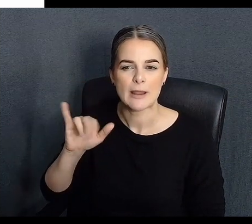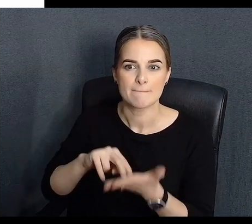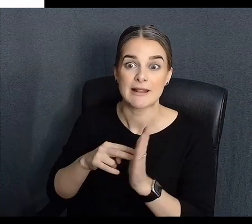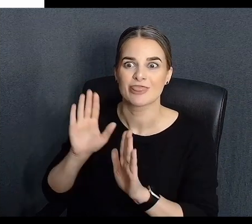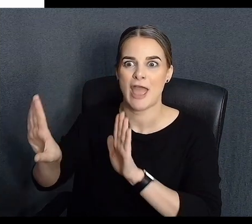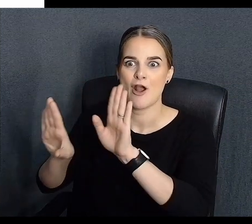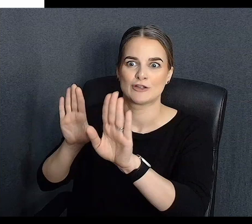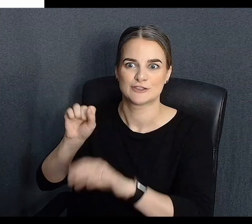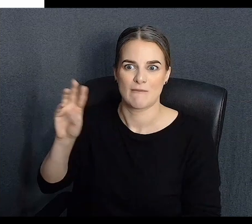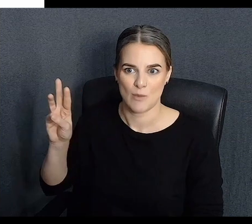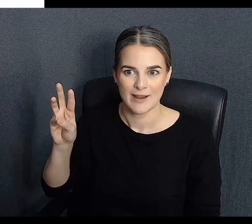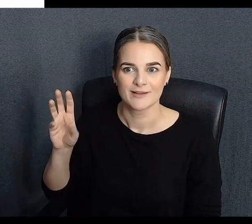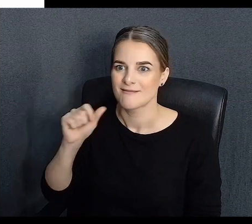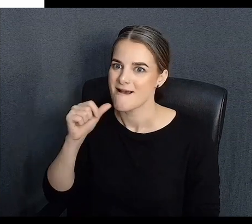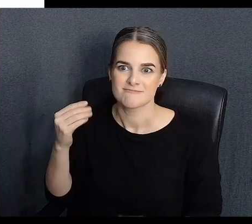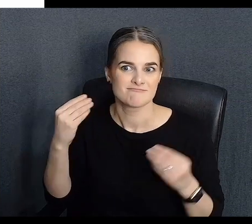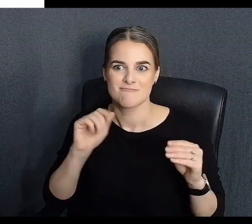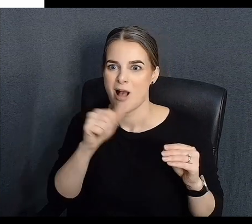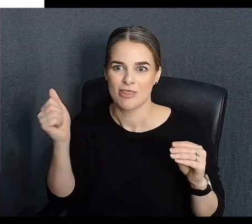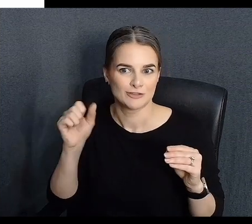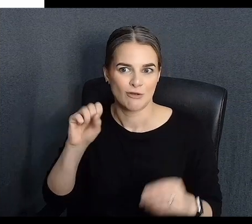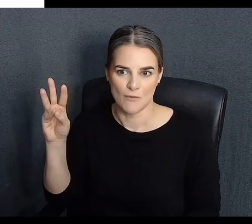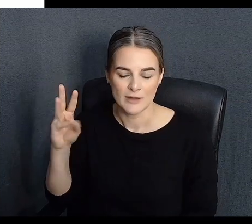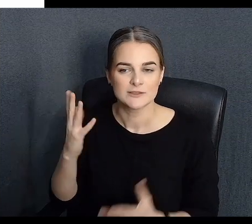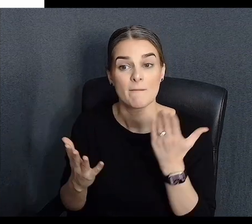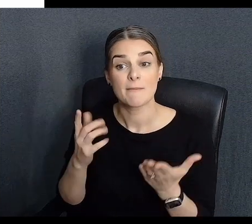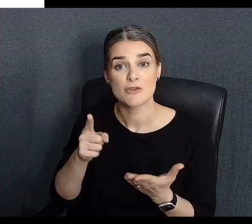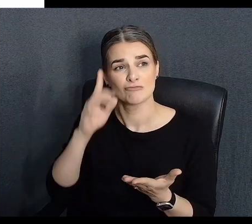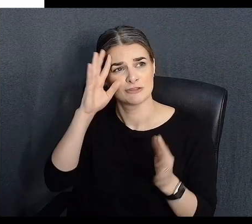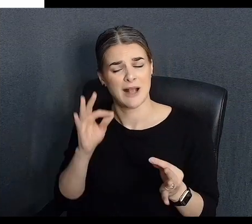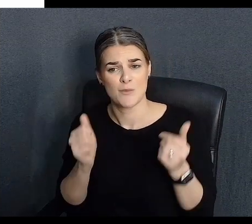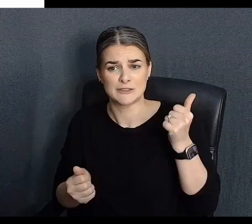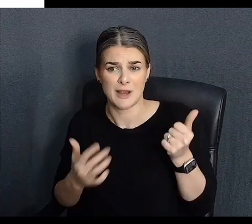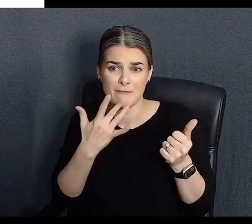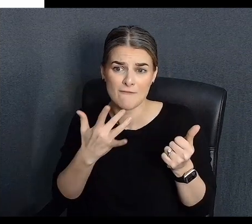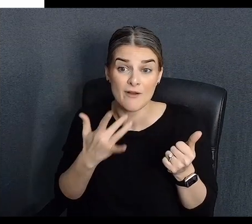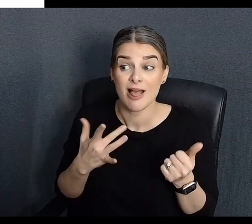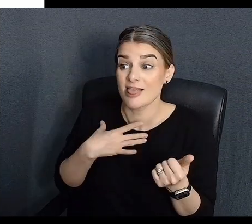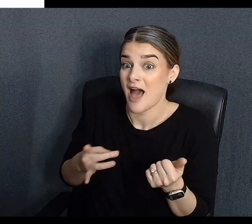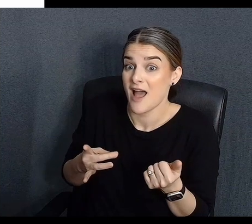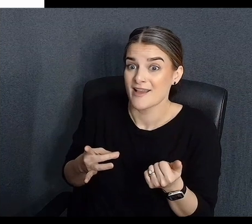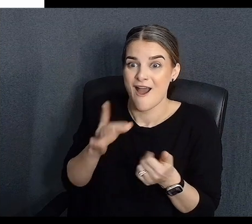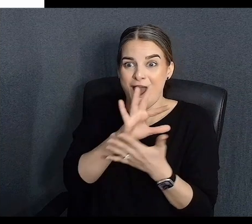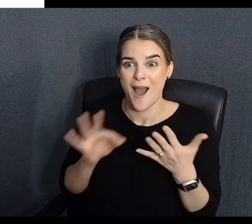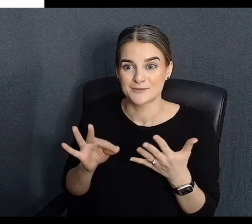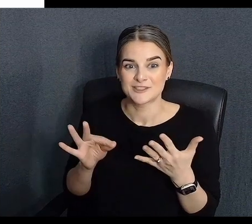So you might really like the case, and the options that you have with company A, but the app that you need